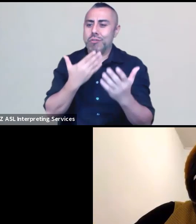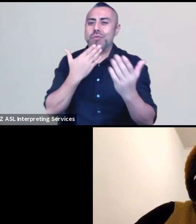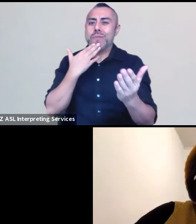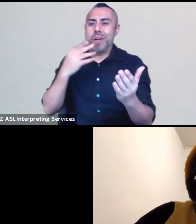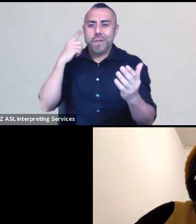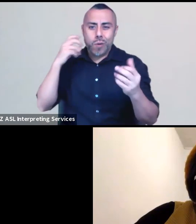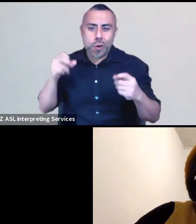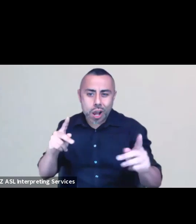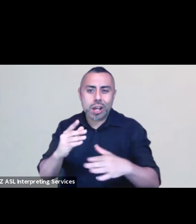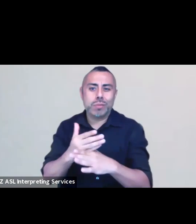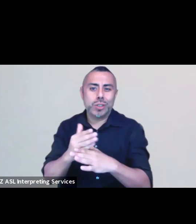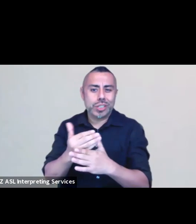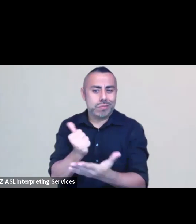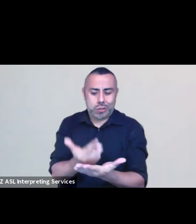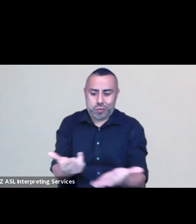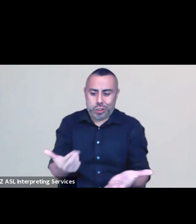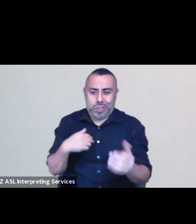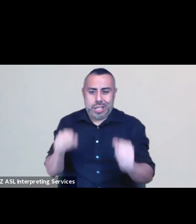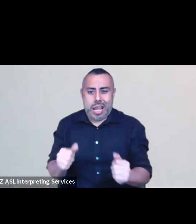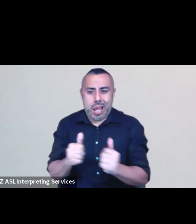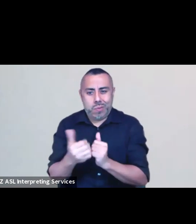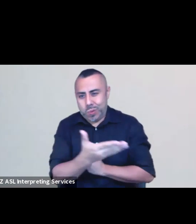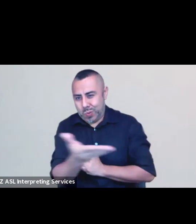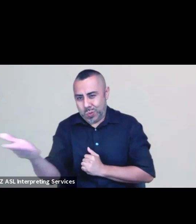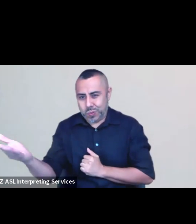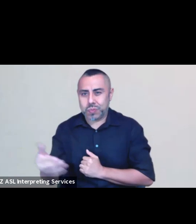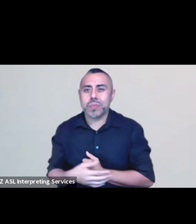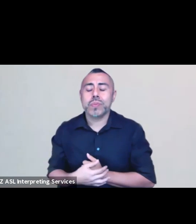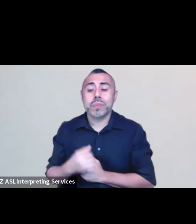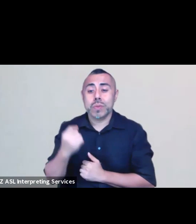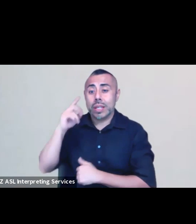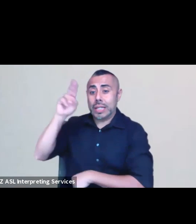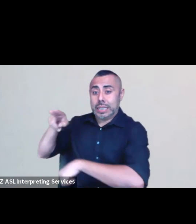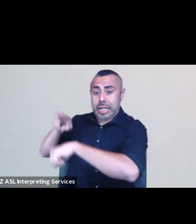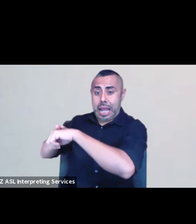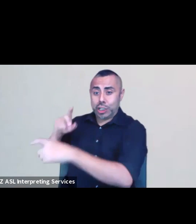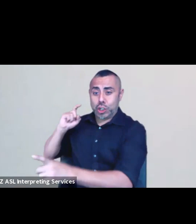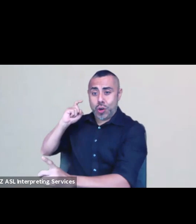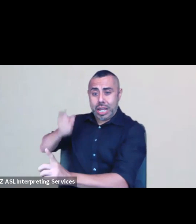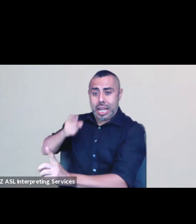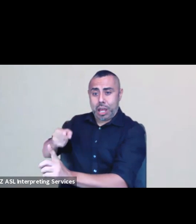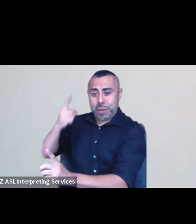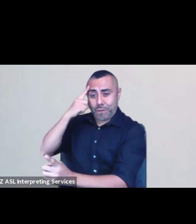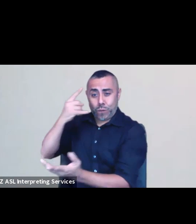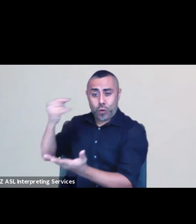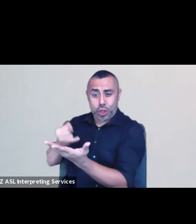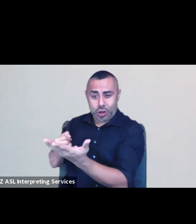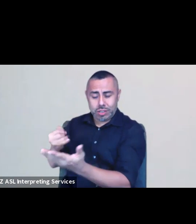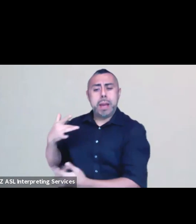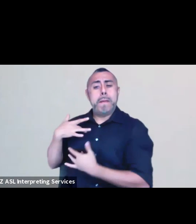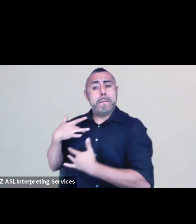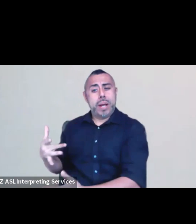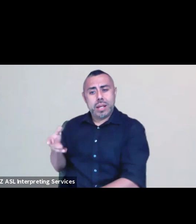what resources I can with you. Though the national endowment for the arts primarily funds organizations,